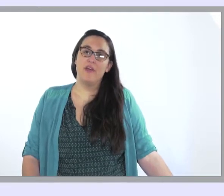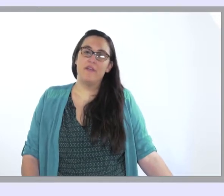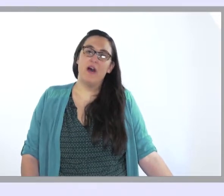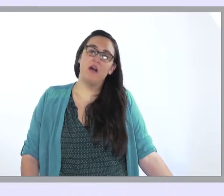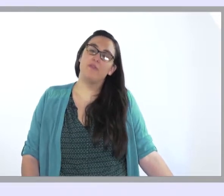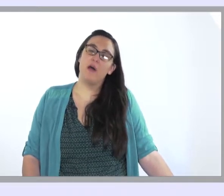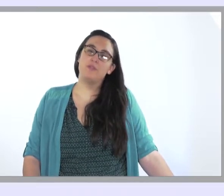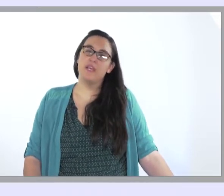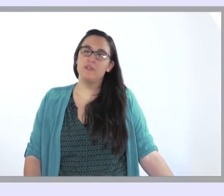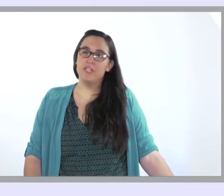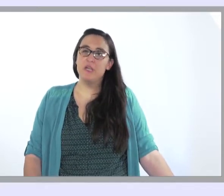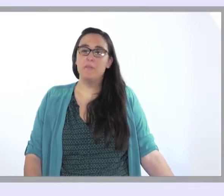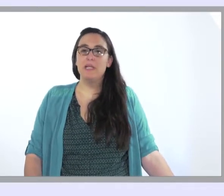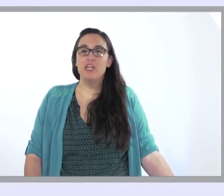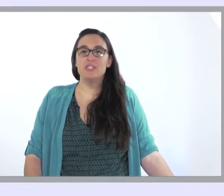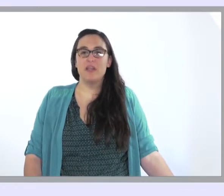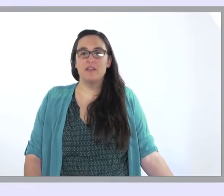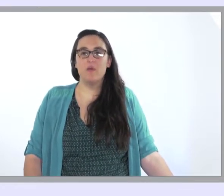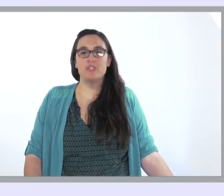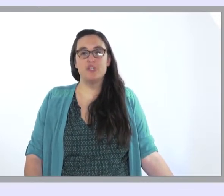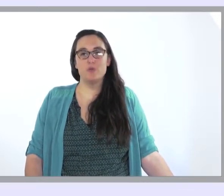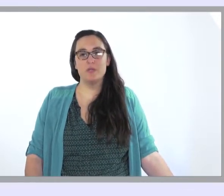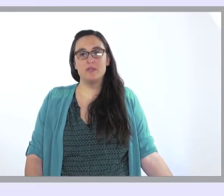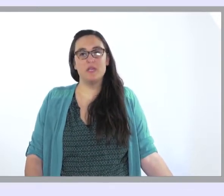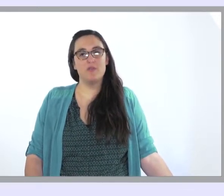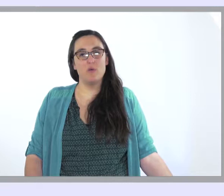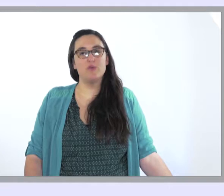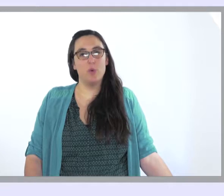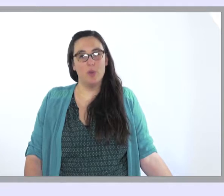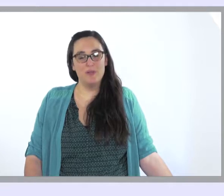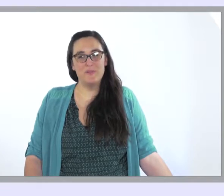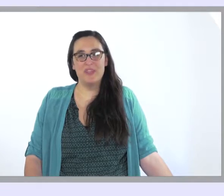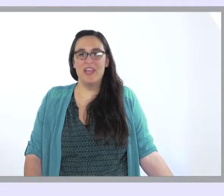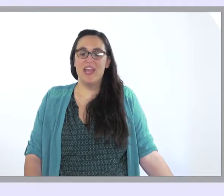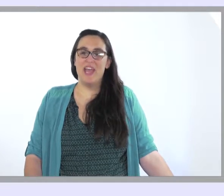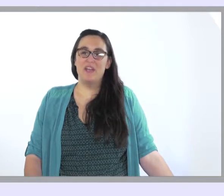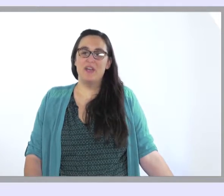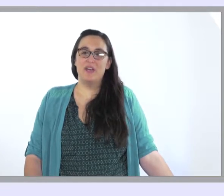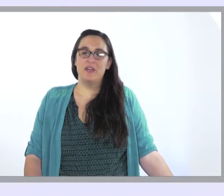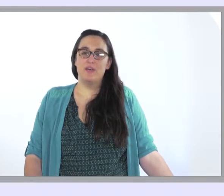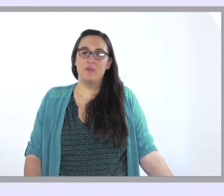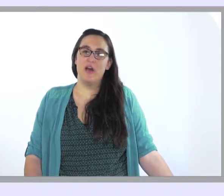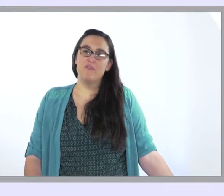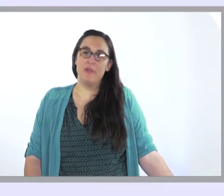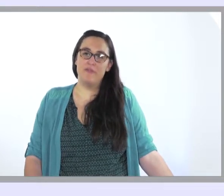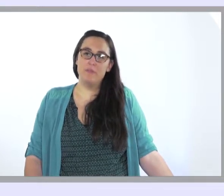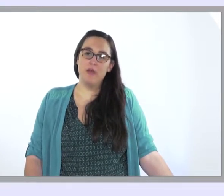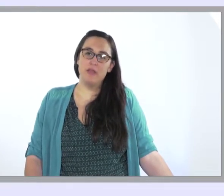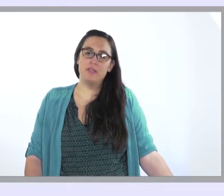There are about 70 M sign language users around the world. We have to bear in mind